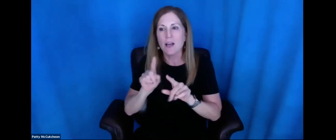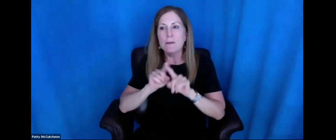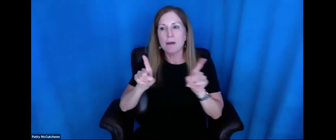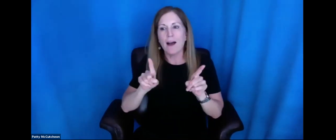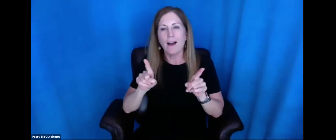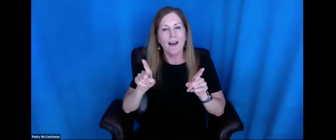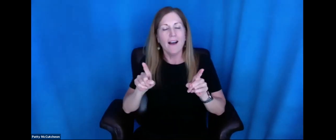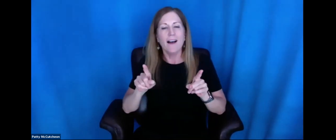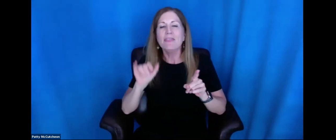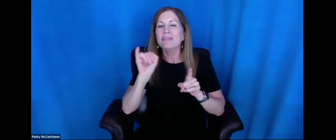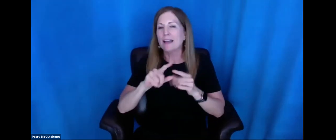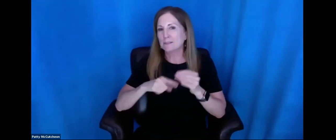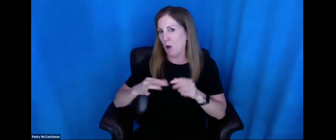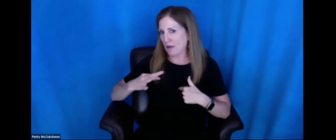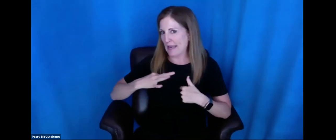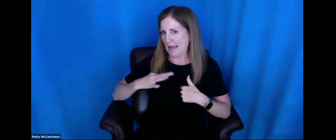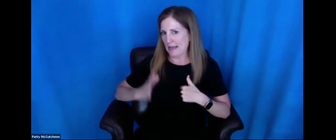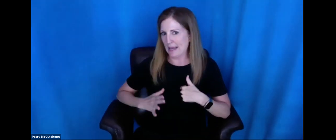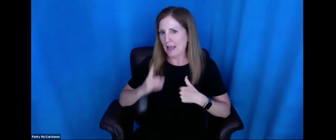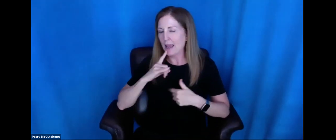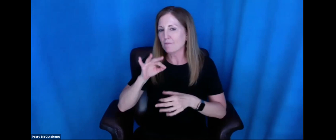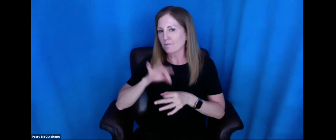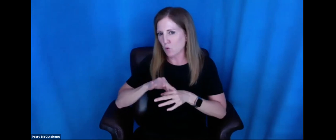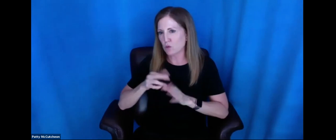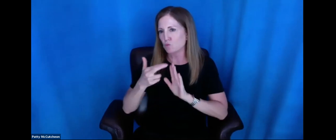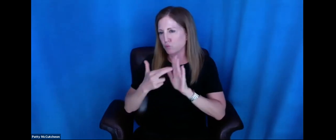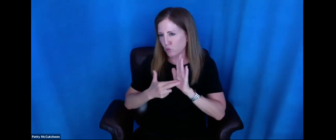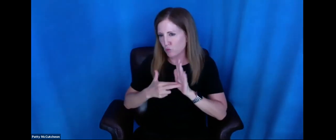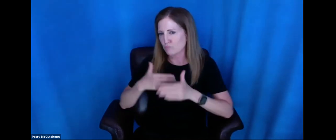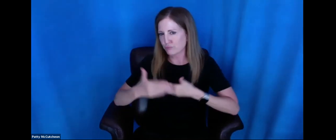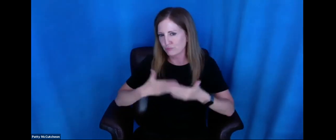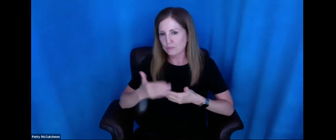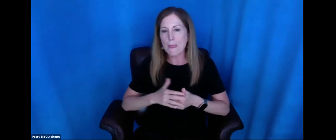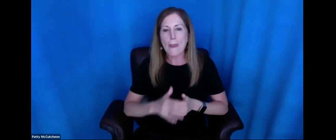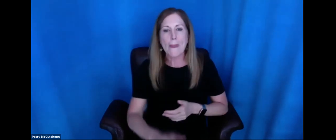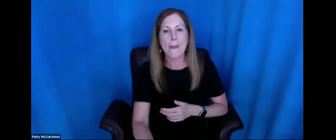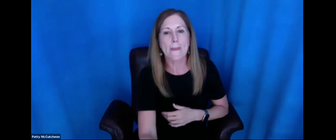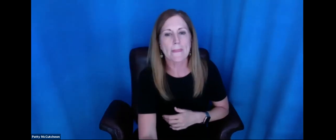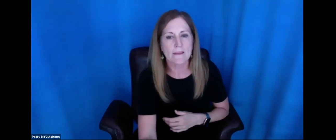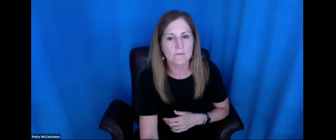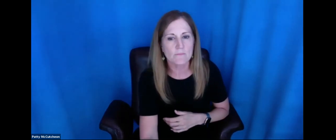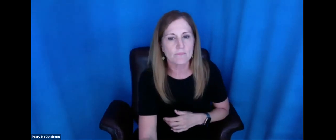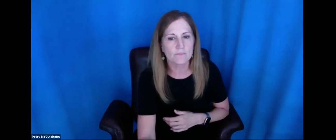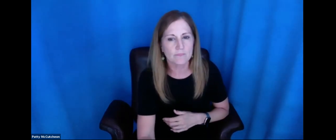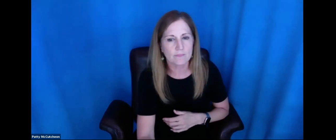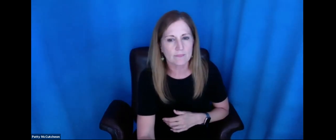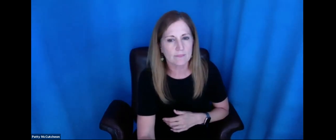it is information about voting and the -- excuse me -- and the rules and so forth. But maybe they can fill in about how else it might be